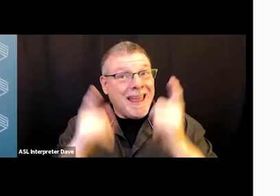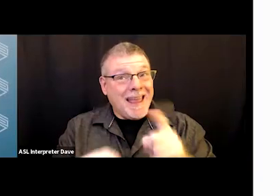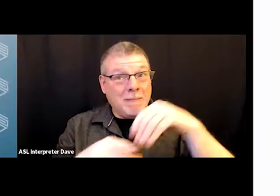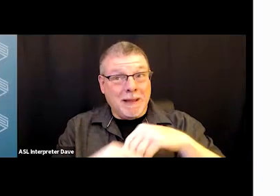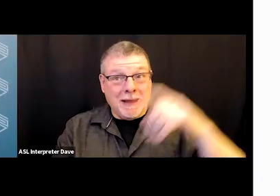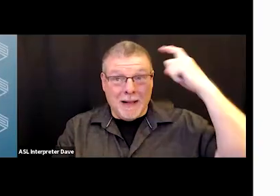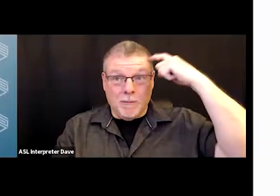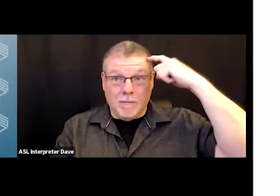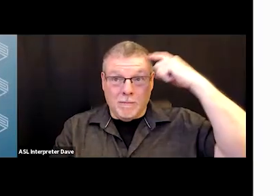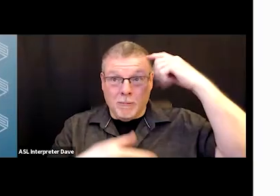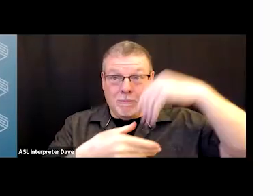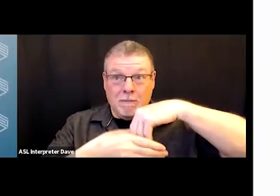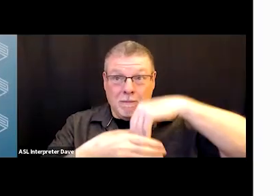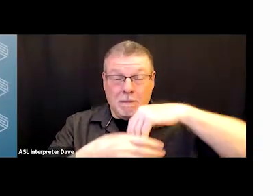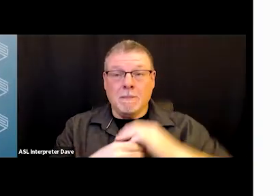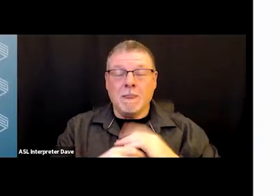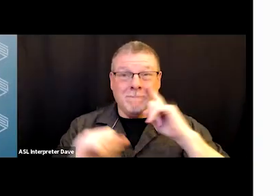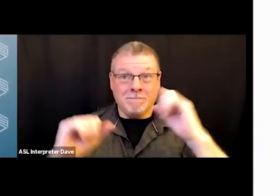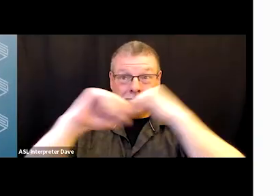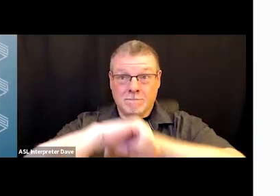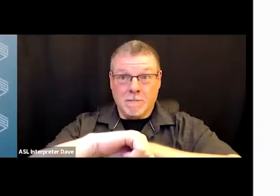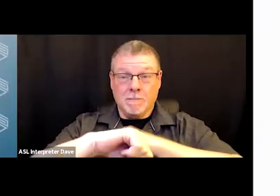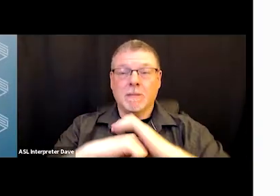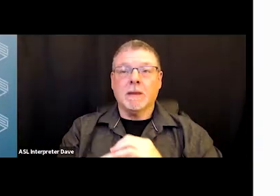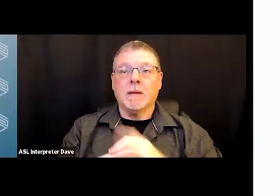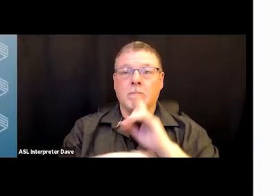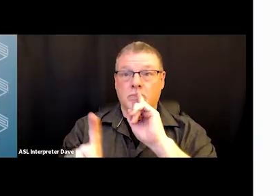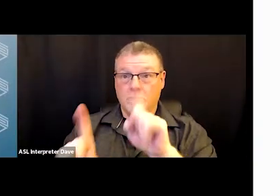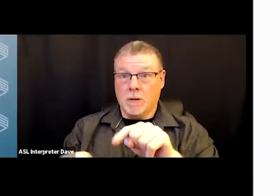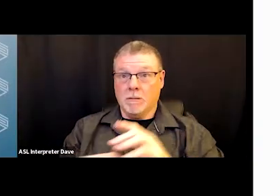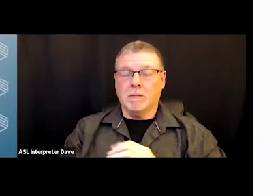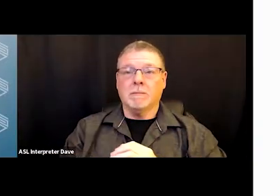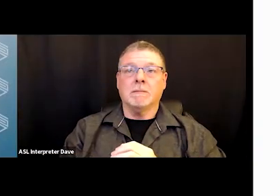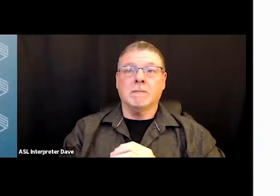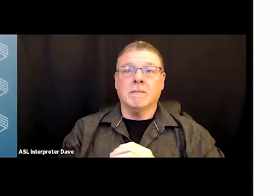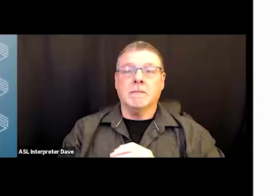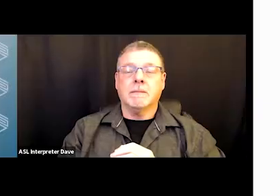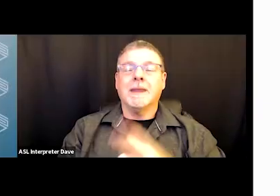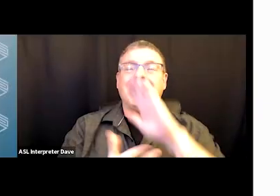in that fight response is their central nervous system